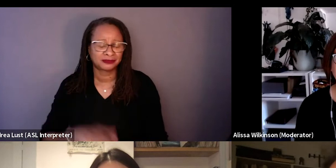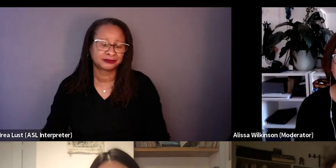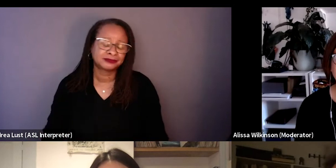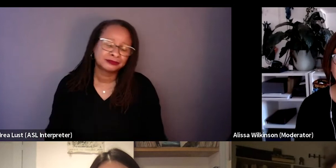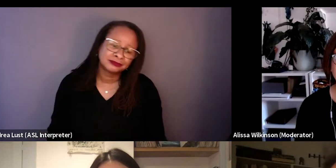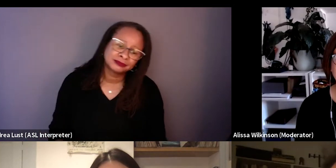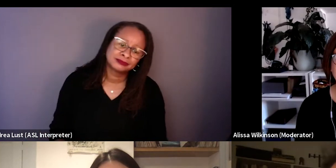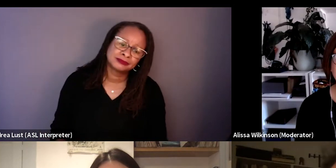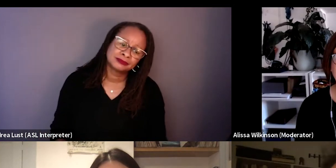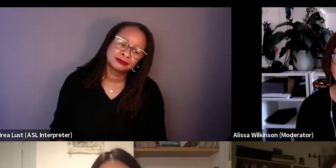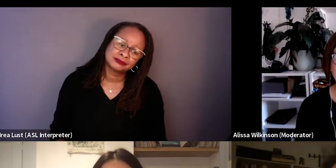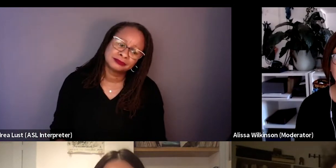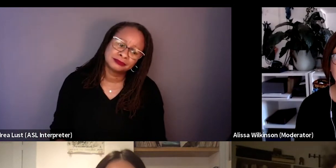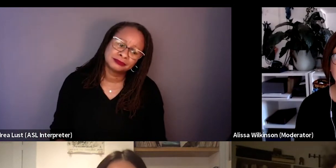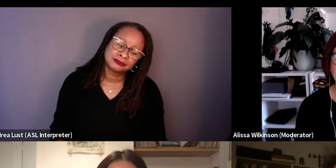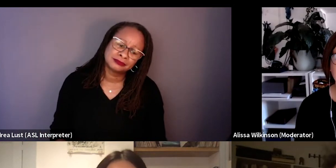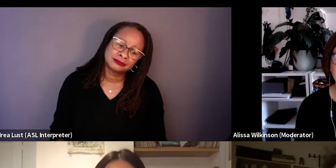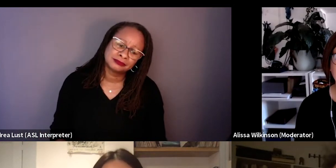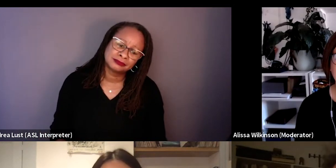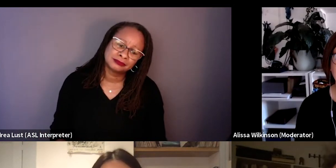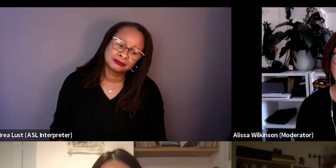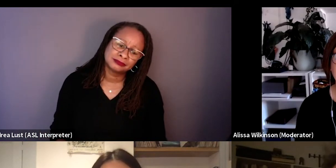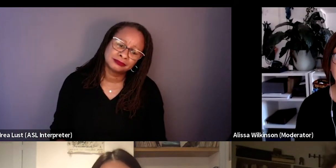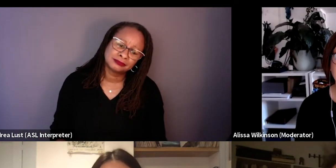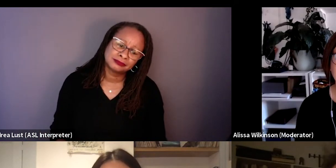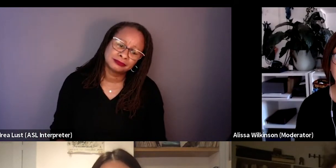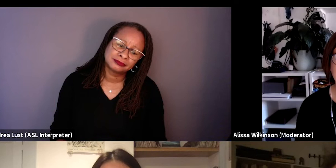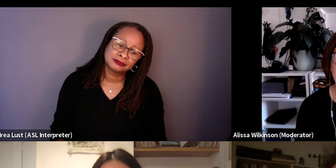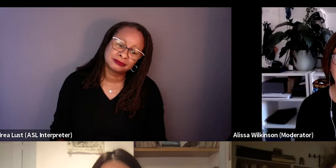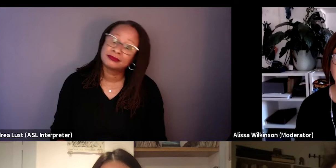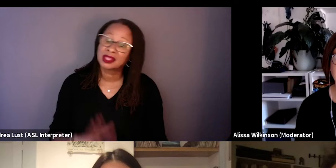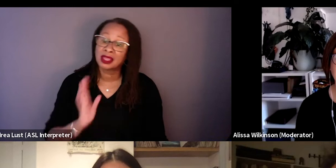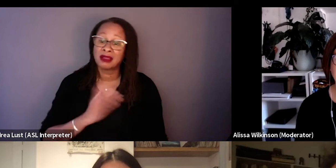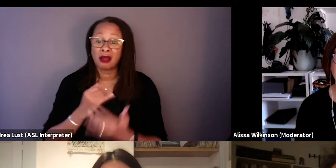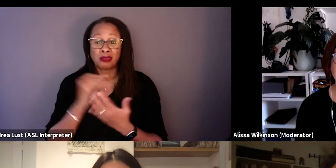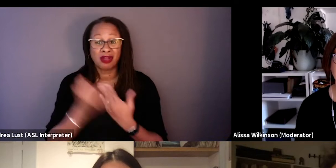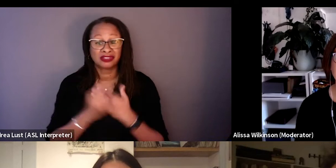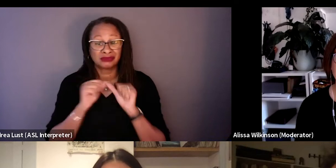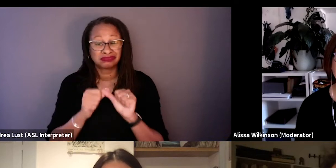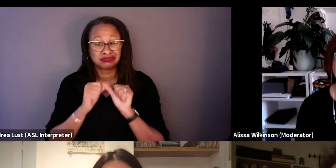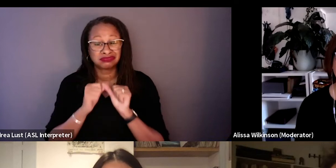I mean, it's with, it's a project which lasted two and a half years, and obviously this two and a half years